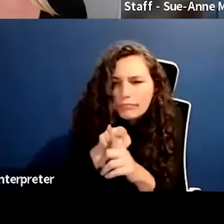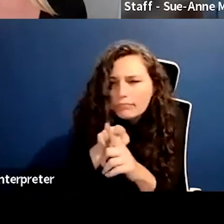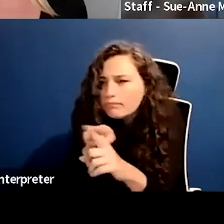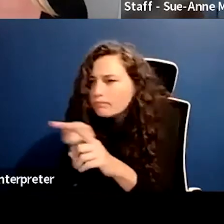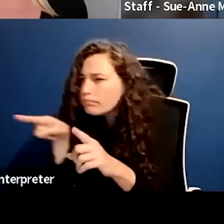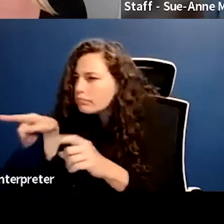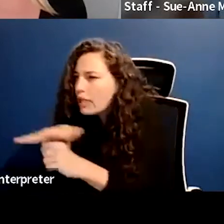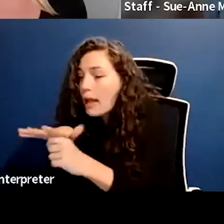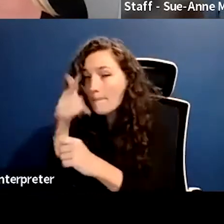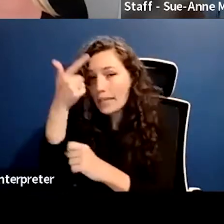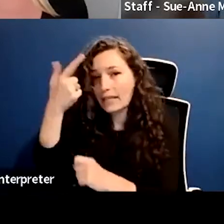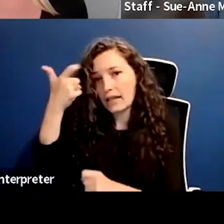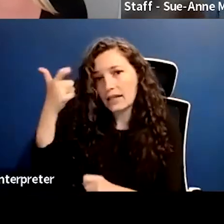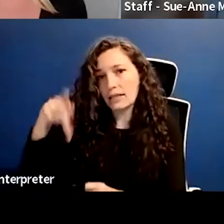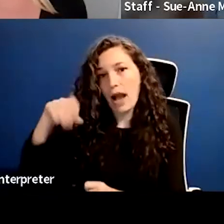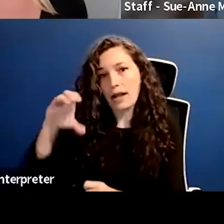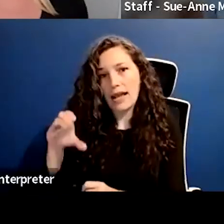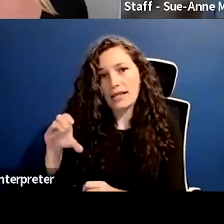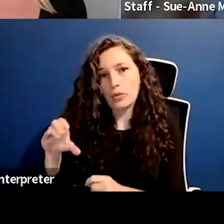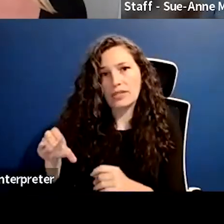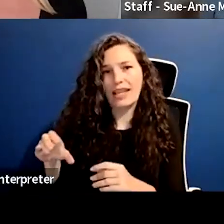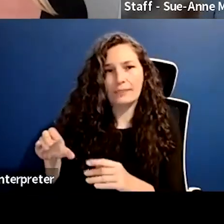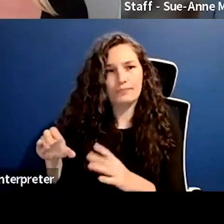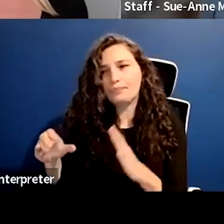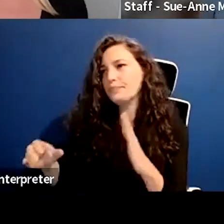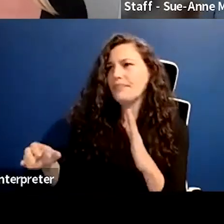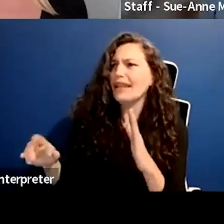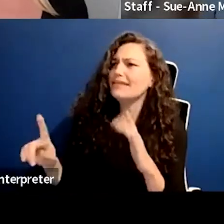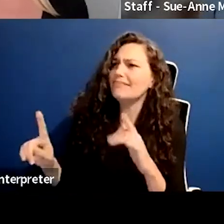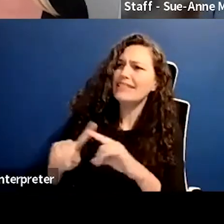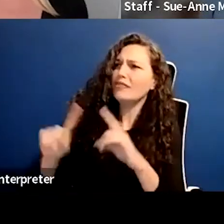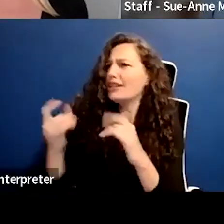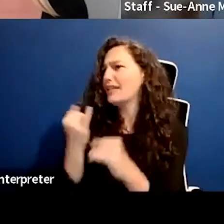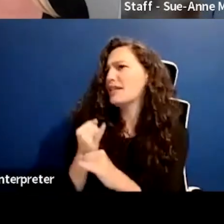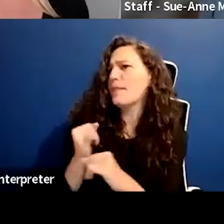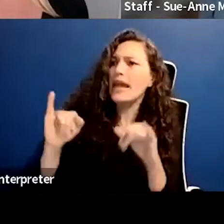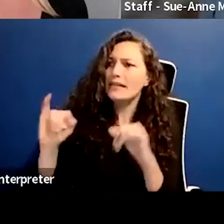we're this gorilla-style movement. We feel like we're putting a voice to voices that are not heard.